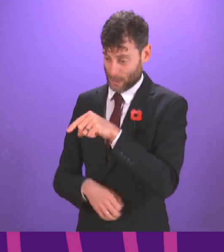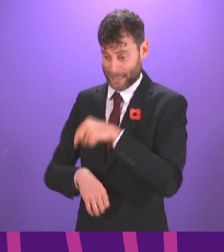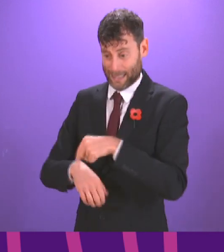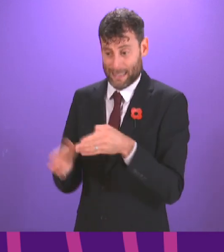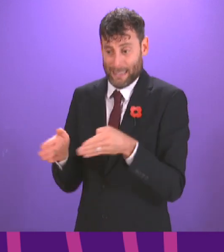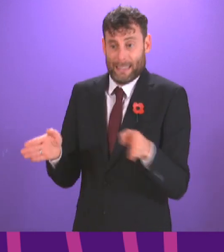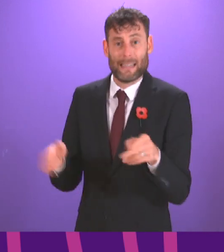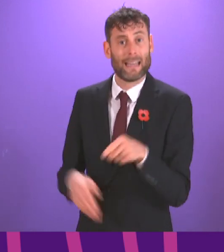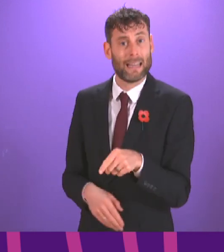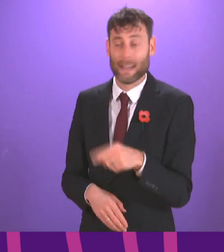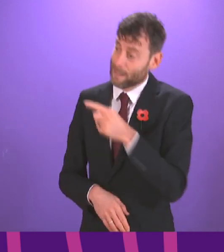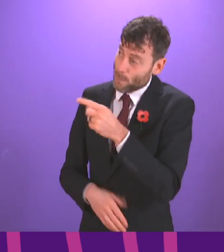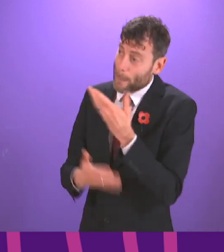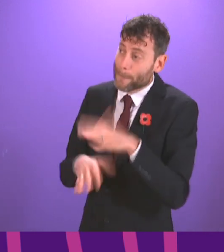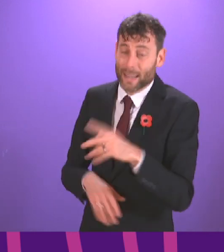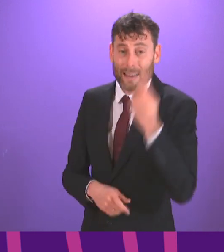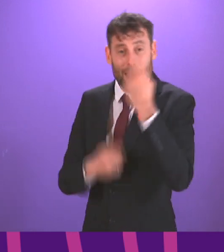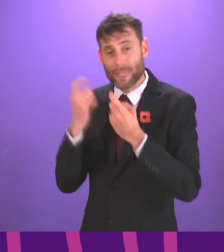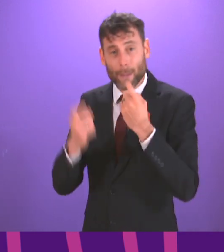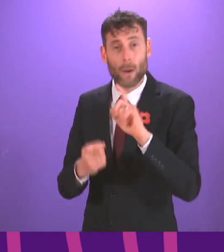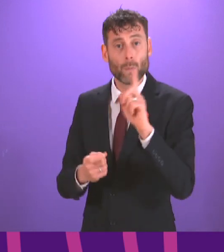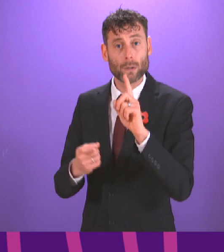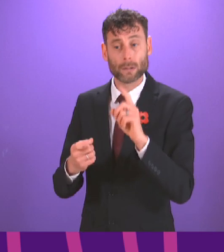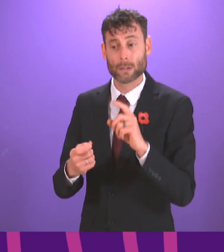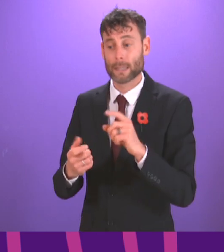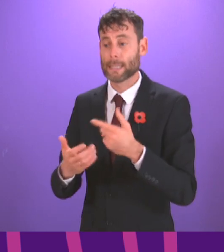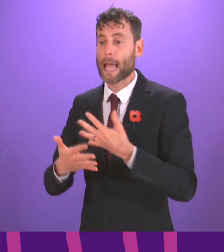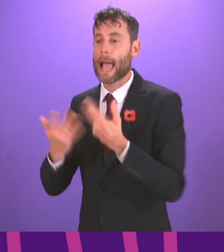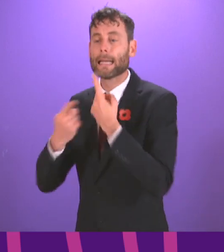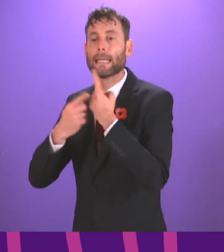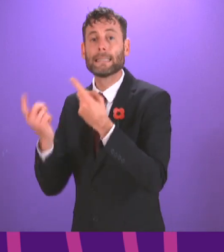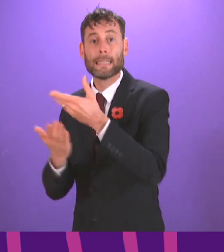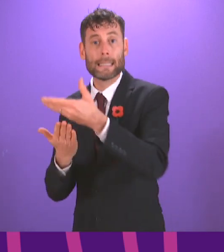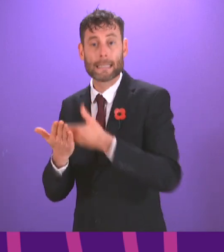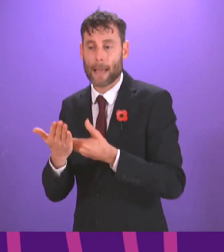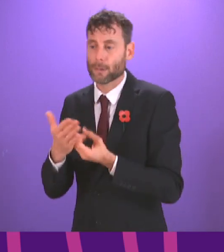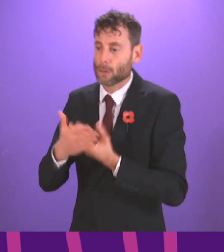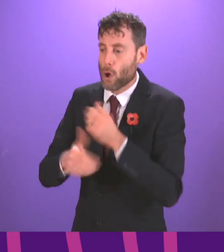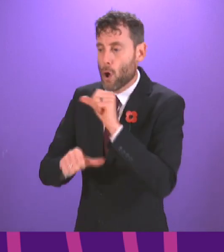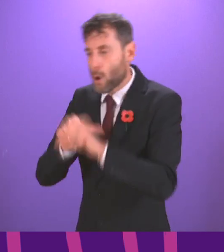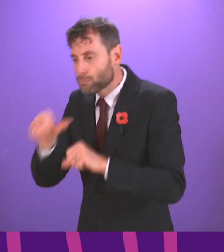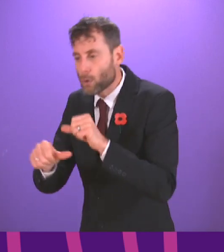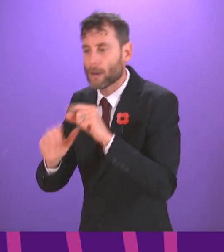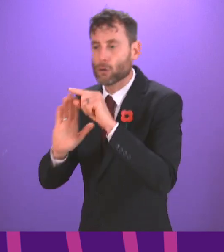Bureau to consider separating any statement on the progress on levels of restriction—some